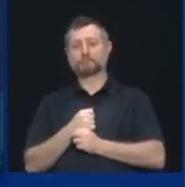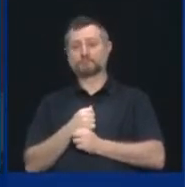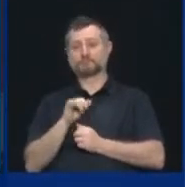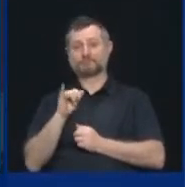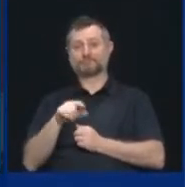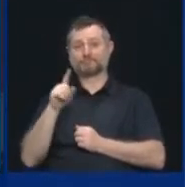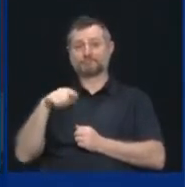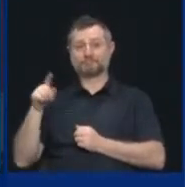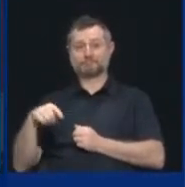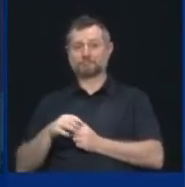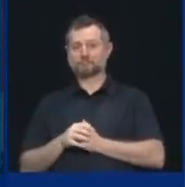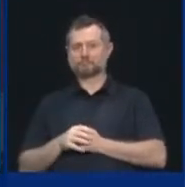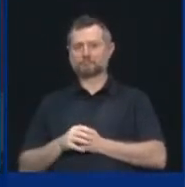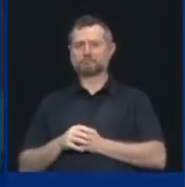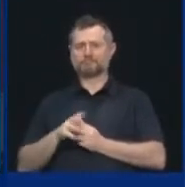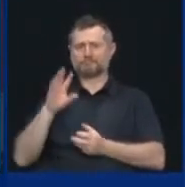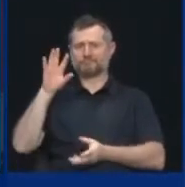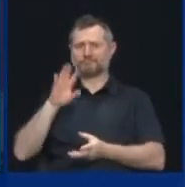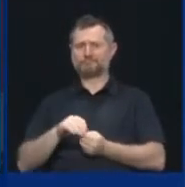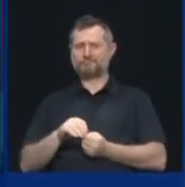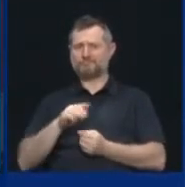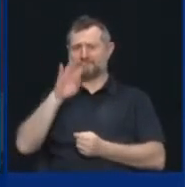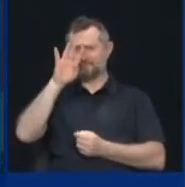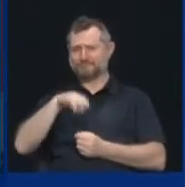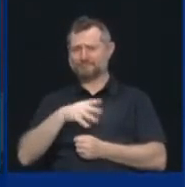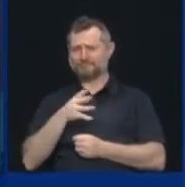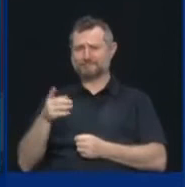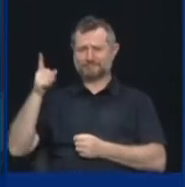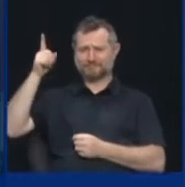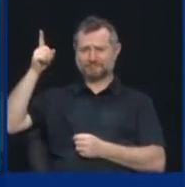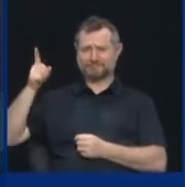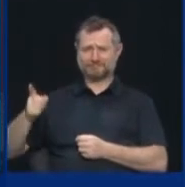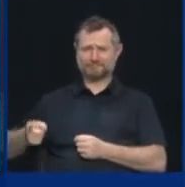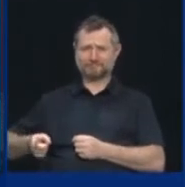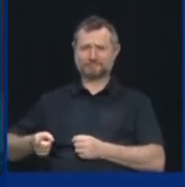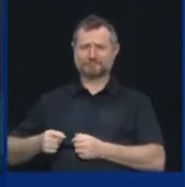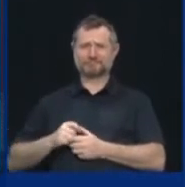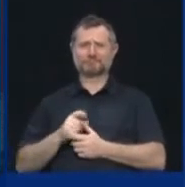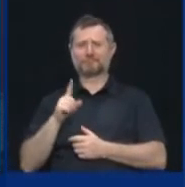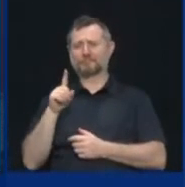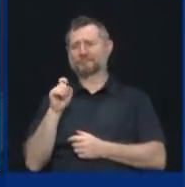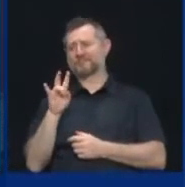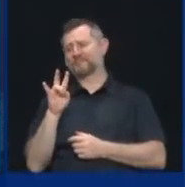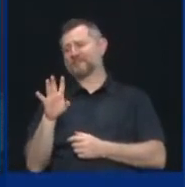MANERI PARK, WHICH SURPRISES ME.